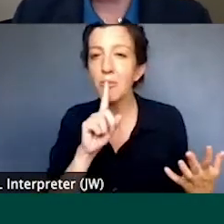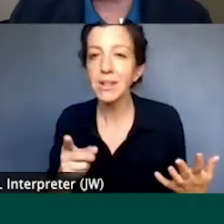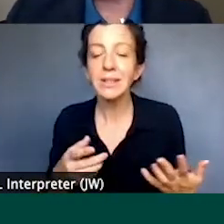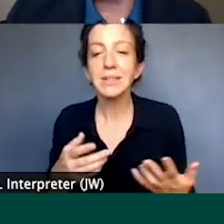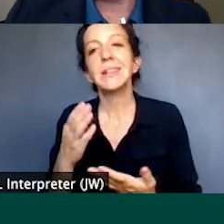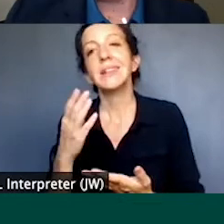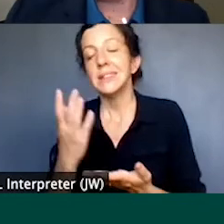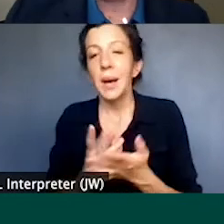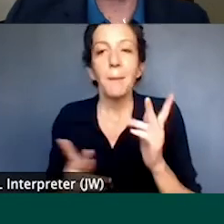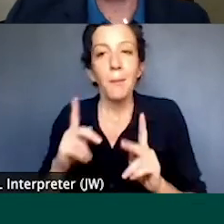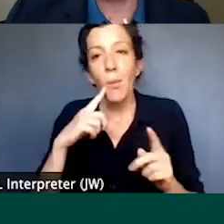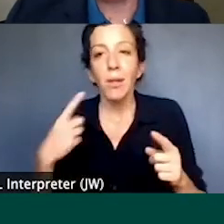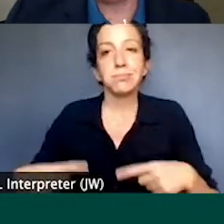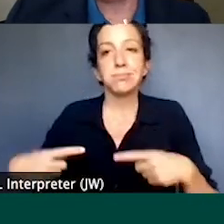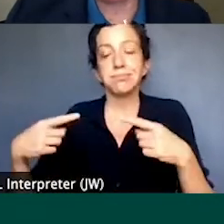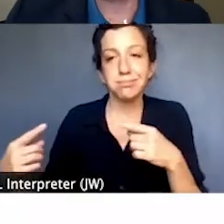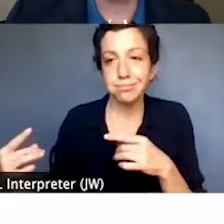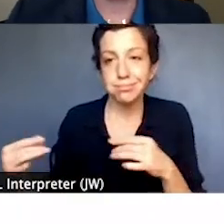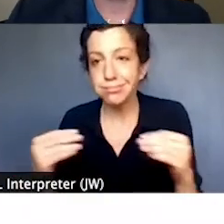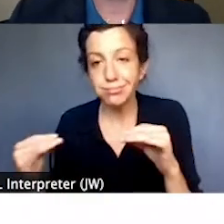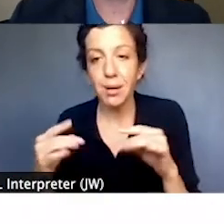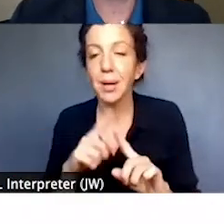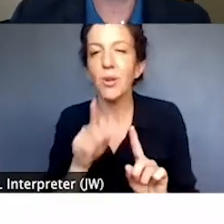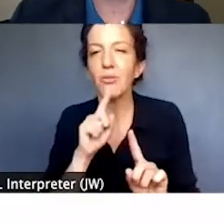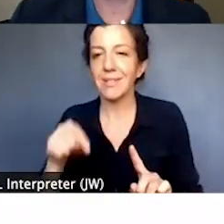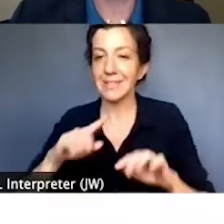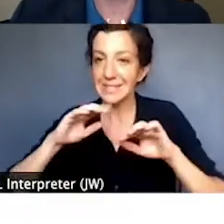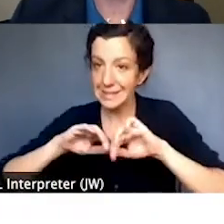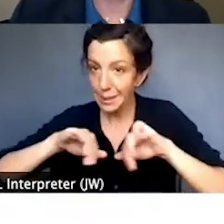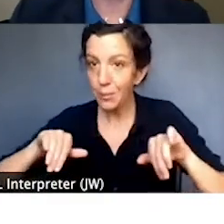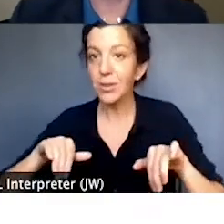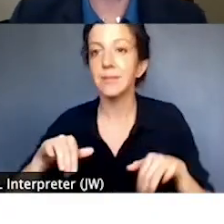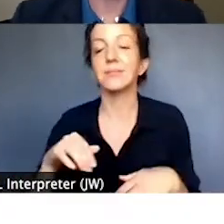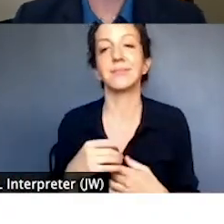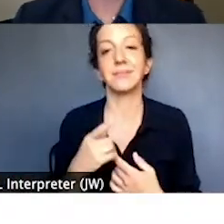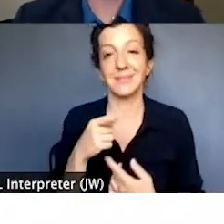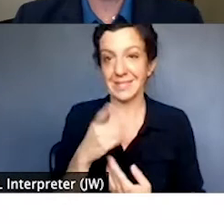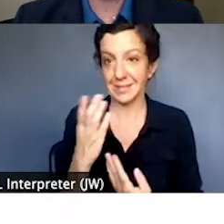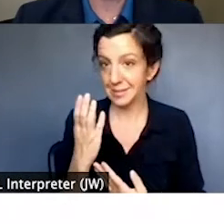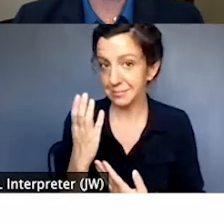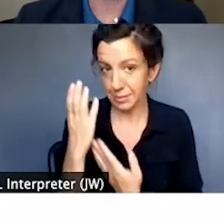Okay, thank you, Brian. We're going to move on to the next measure, which is Prop 16.